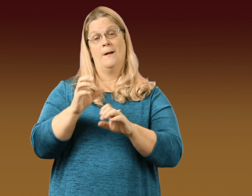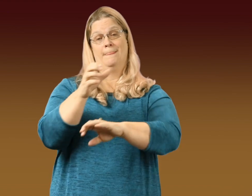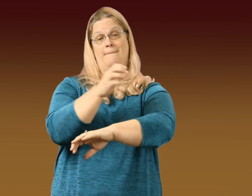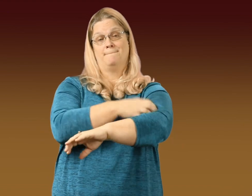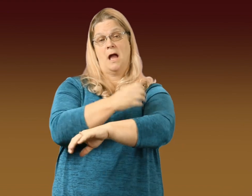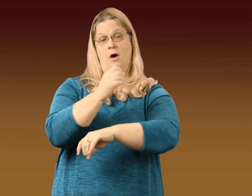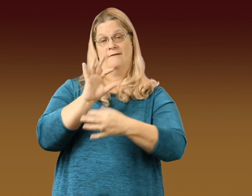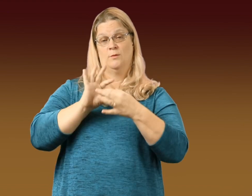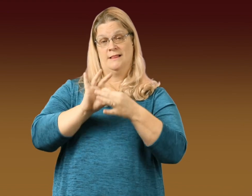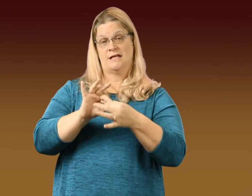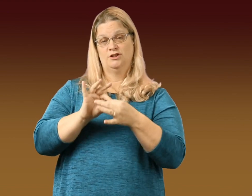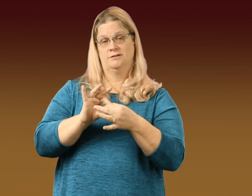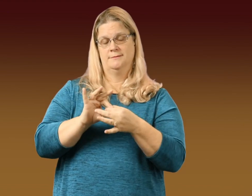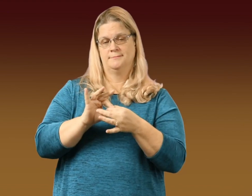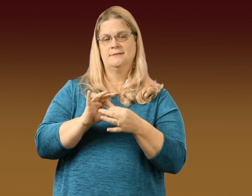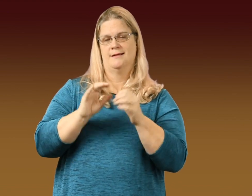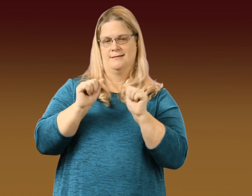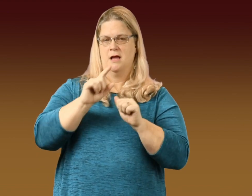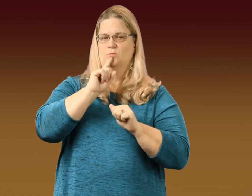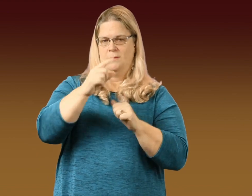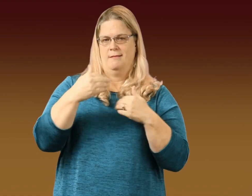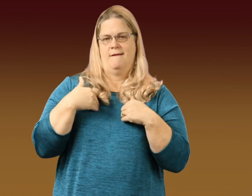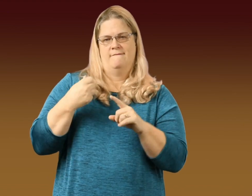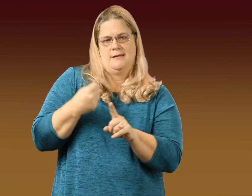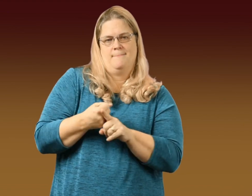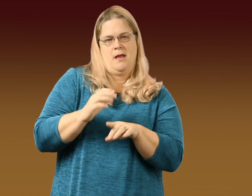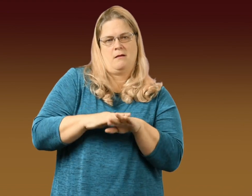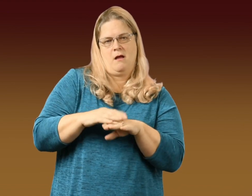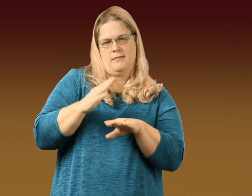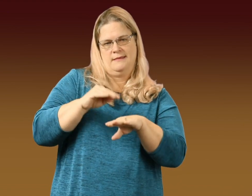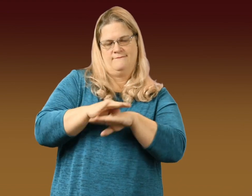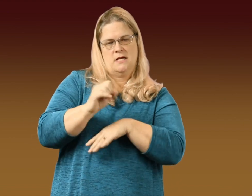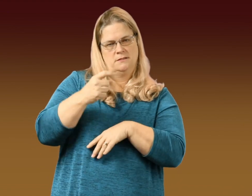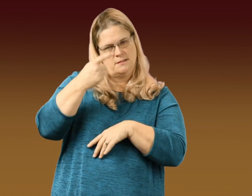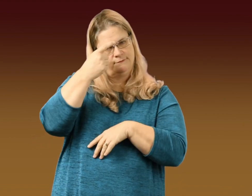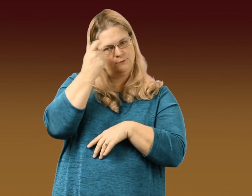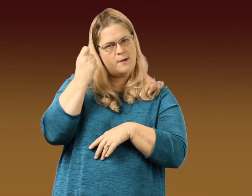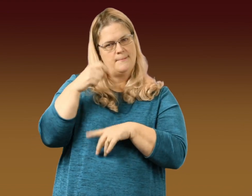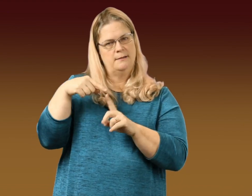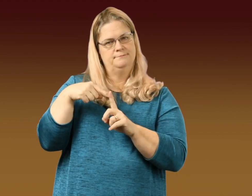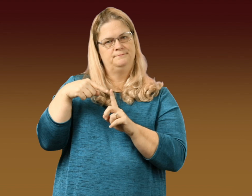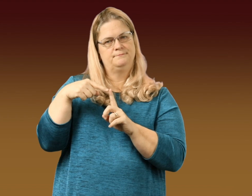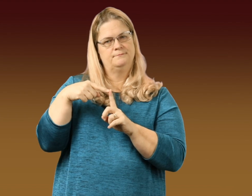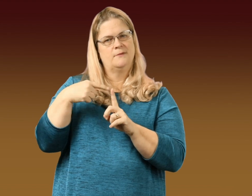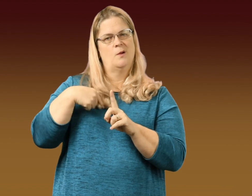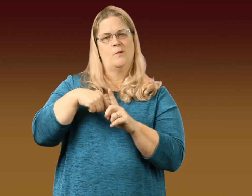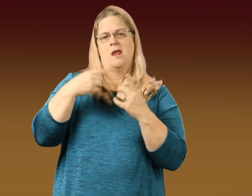So the power of relationships can really have an impact on the effects of trauma.